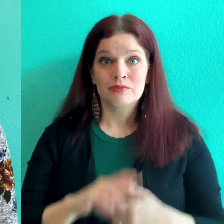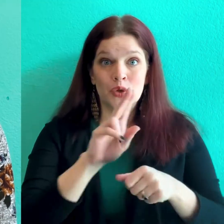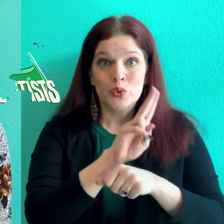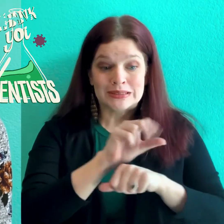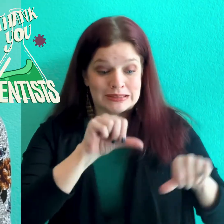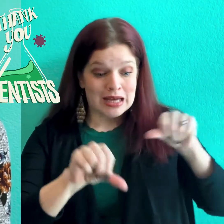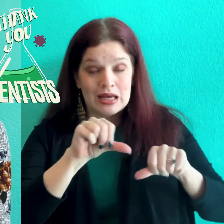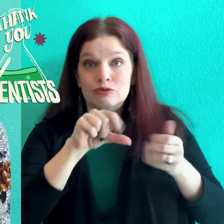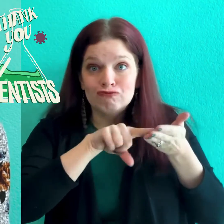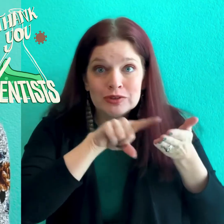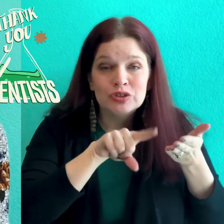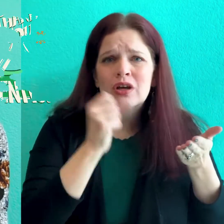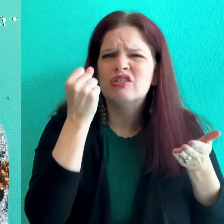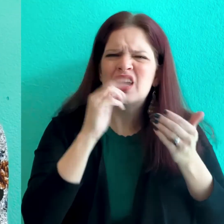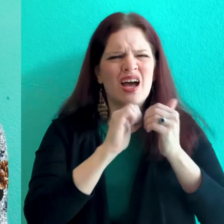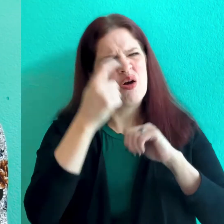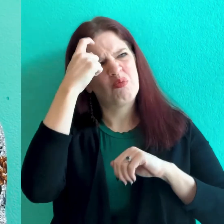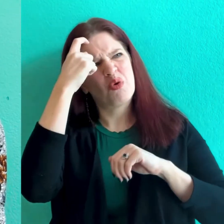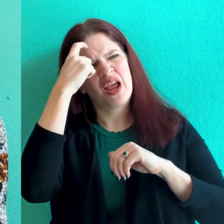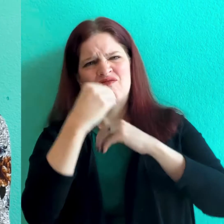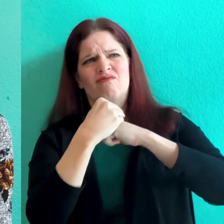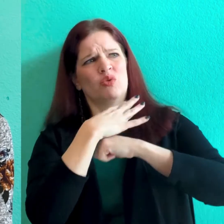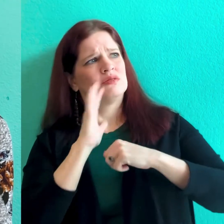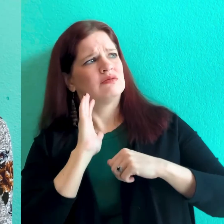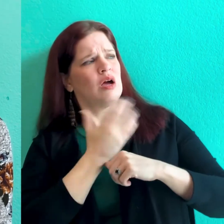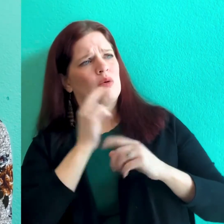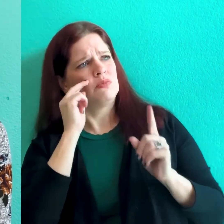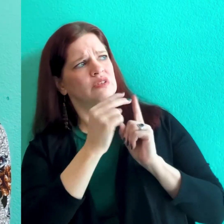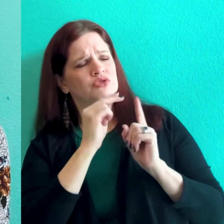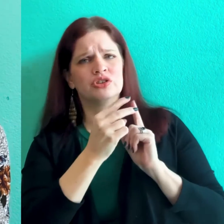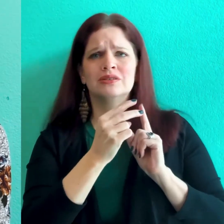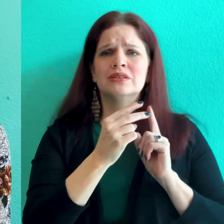We use the scientific research to understand how our brain shapes the way we see our world